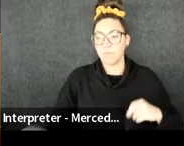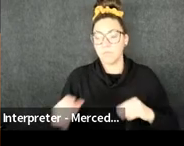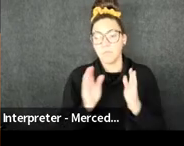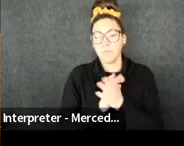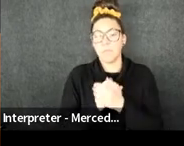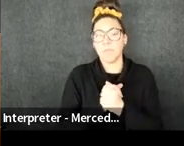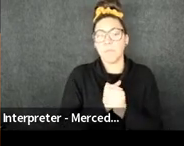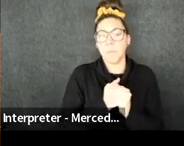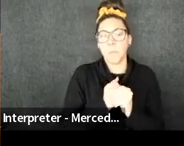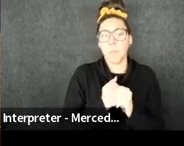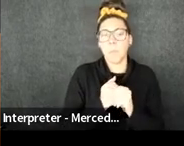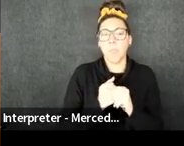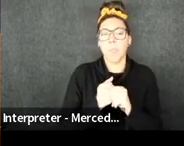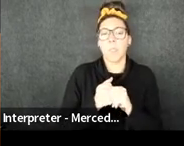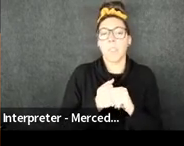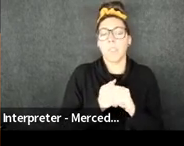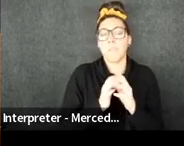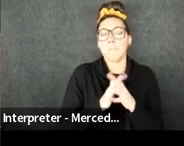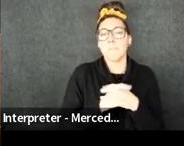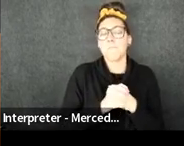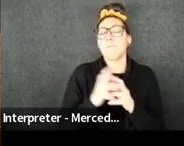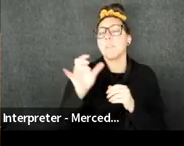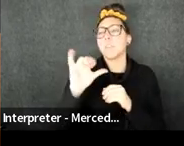I remember I was in Man and again a letter in the mail.